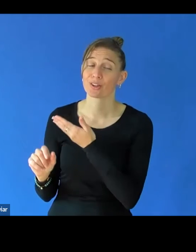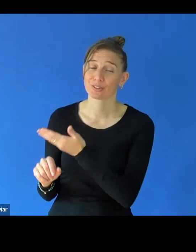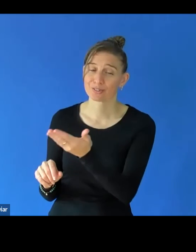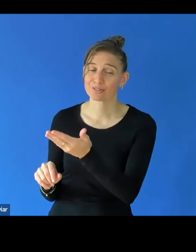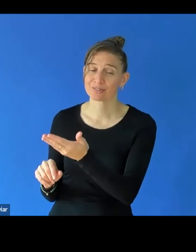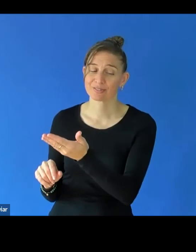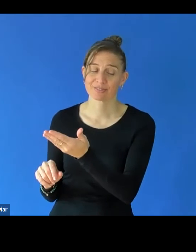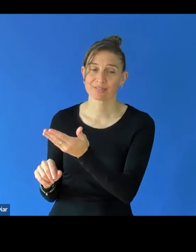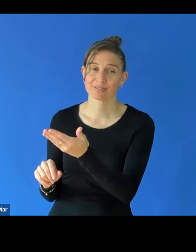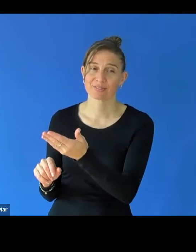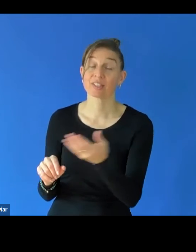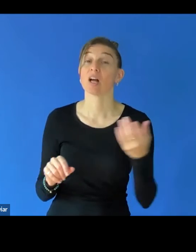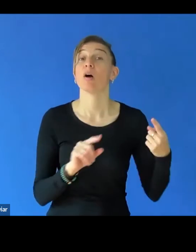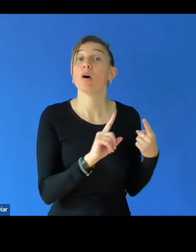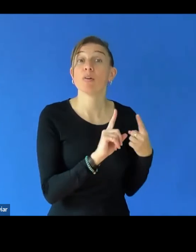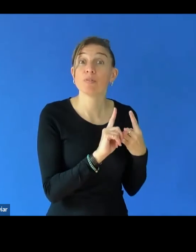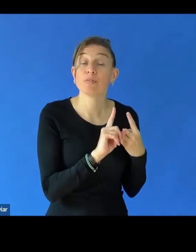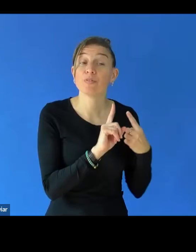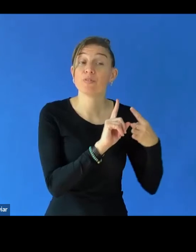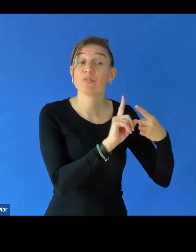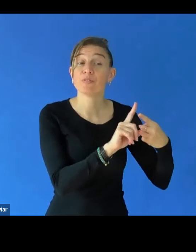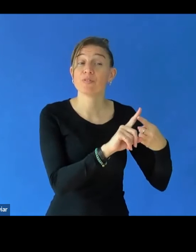And first of all, I'm going to introduce Grace Athe.